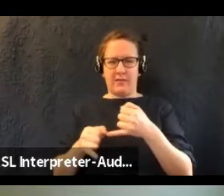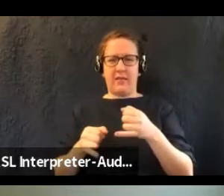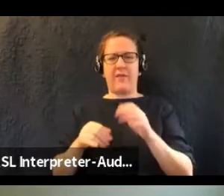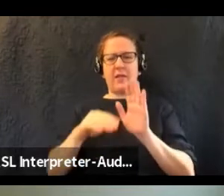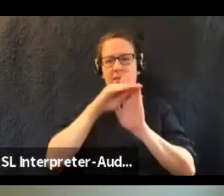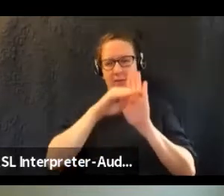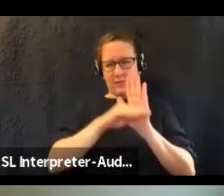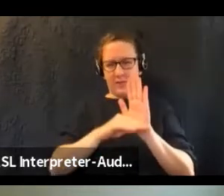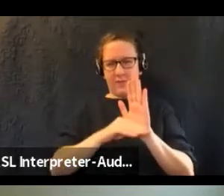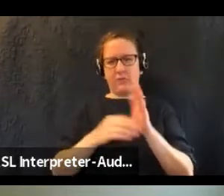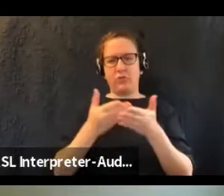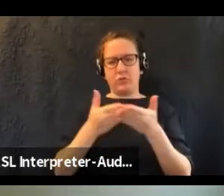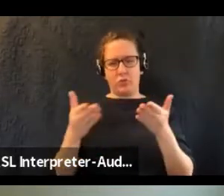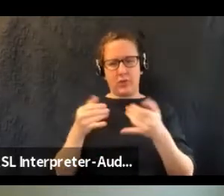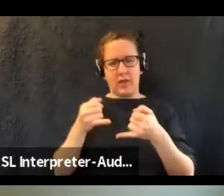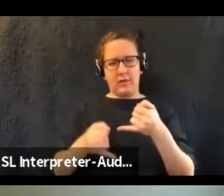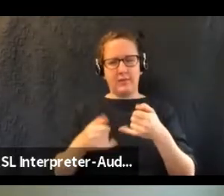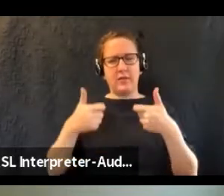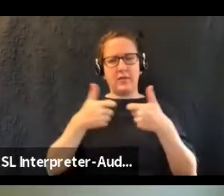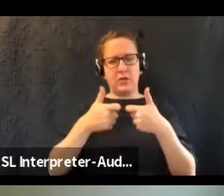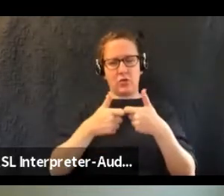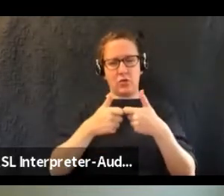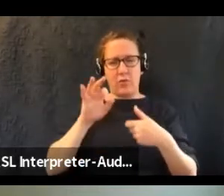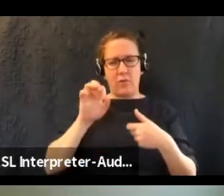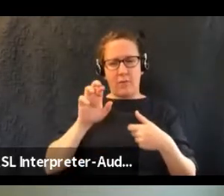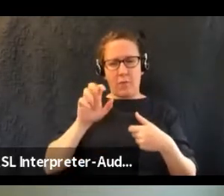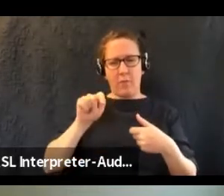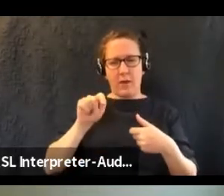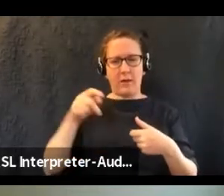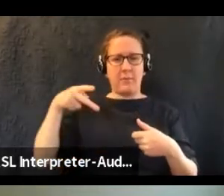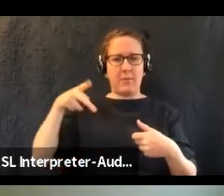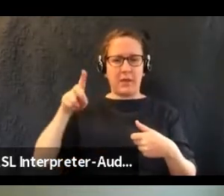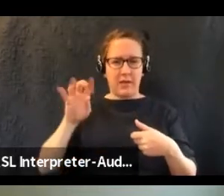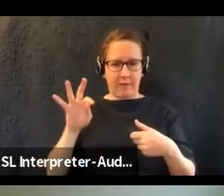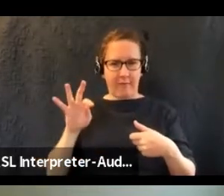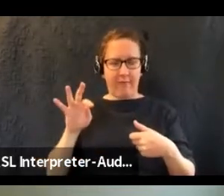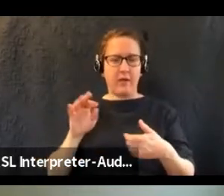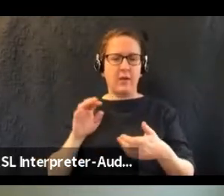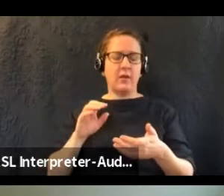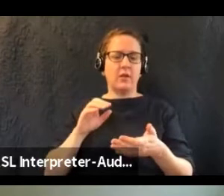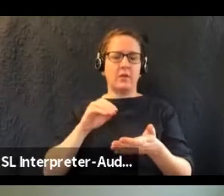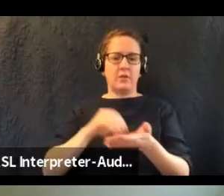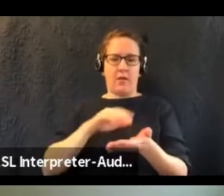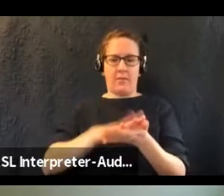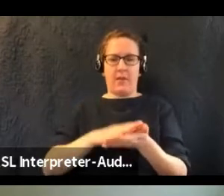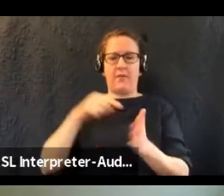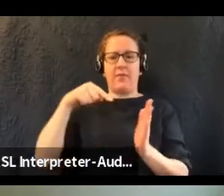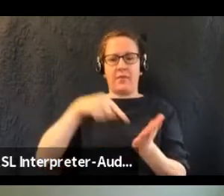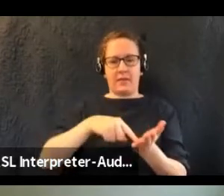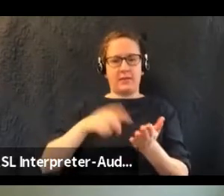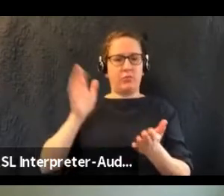format, and a PDF, I believe, document of this presentation.